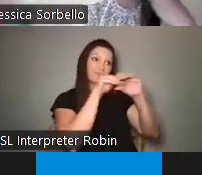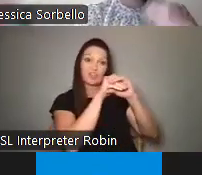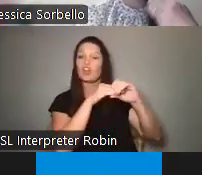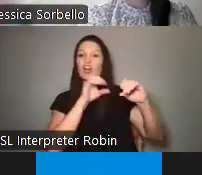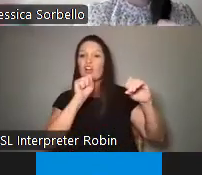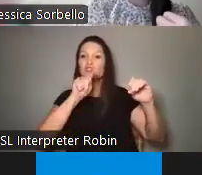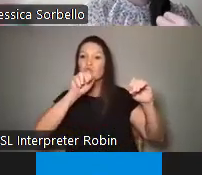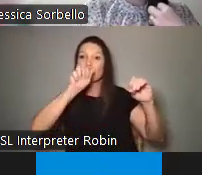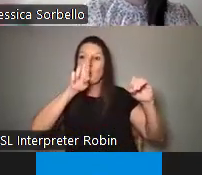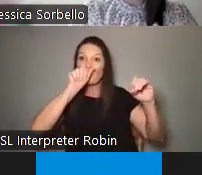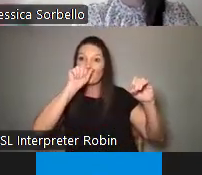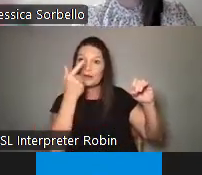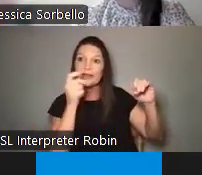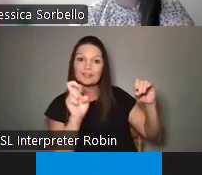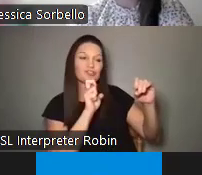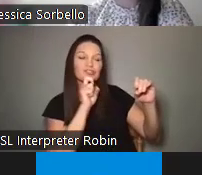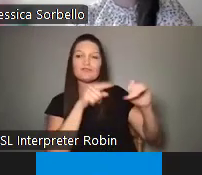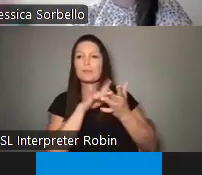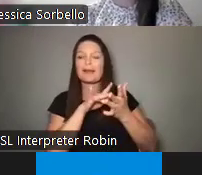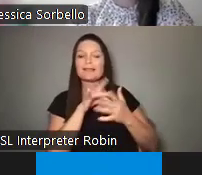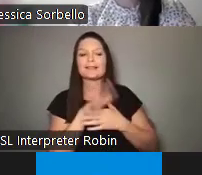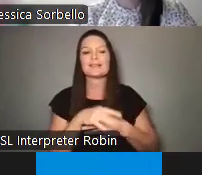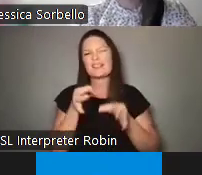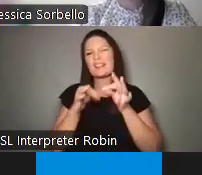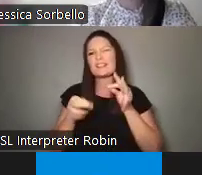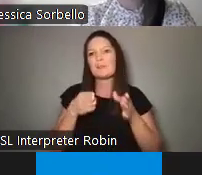Especially that simple education of, you know, making